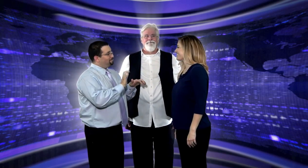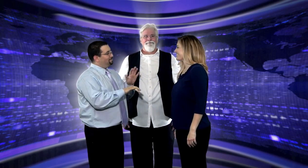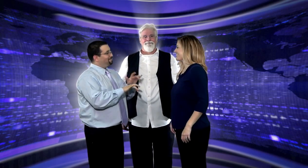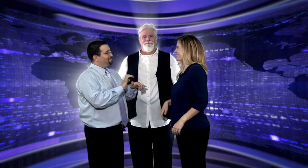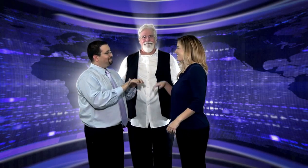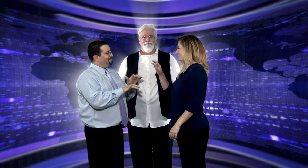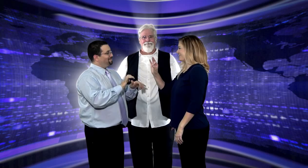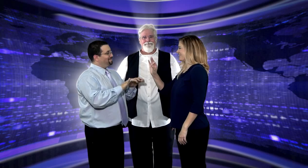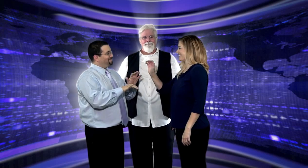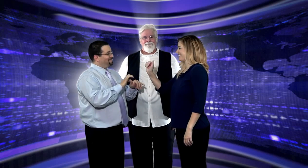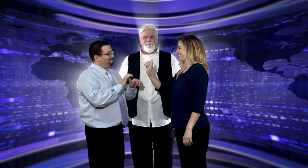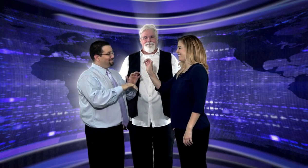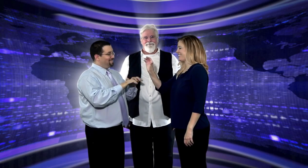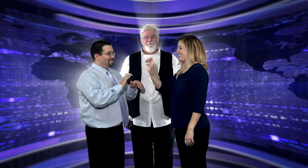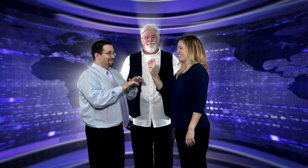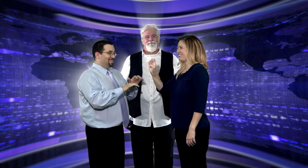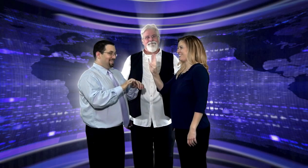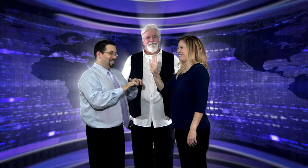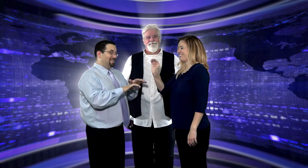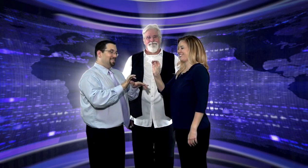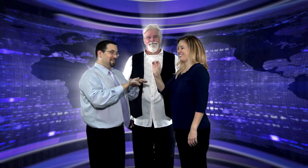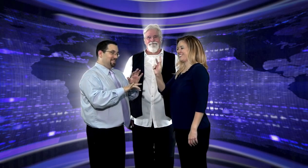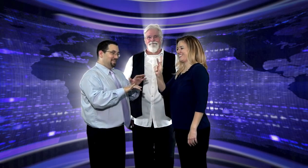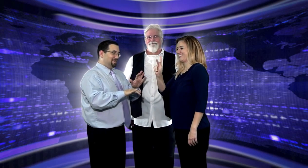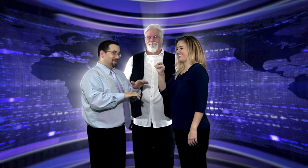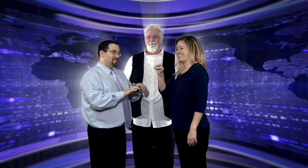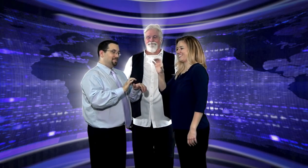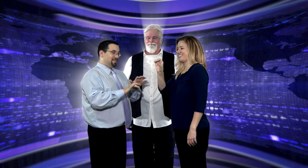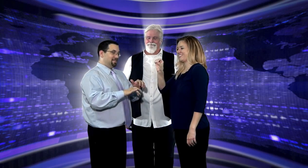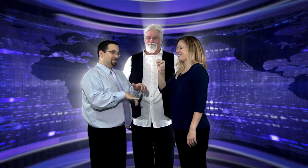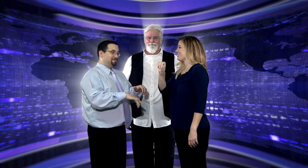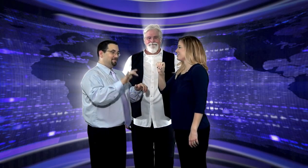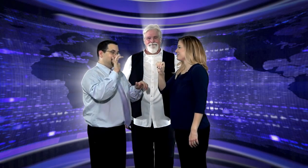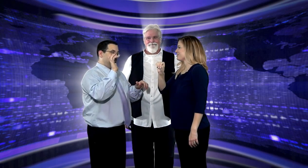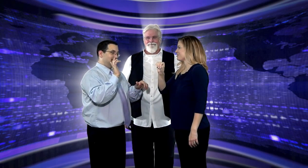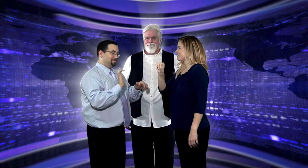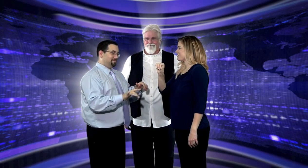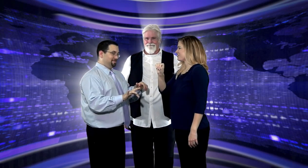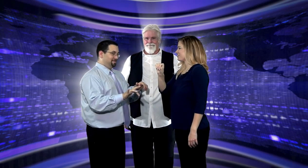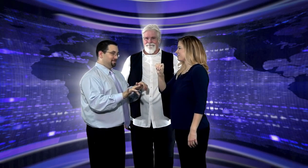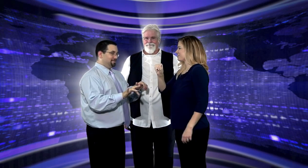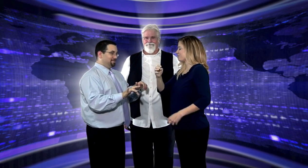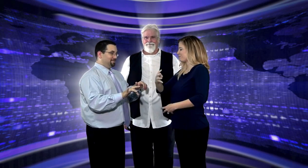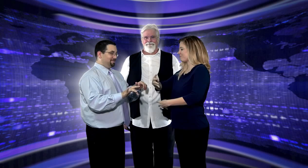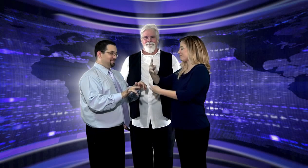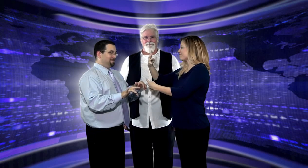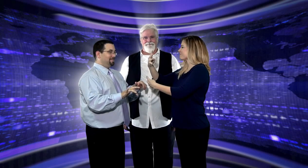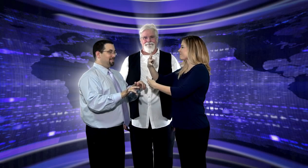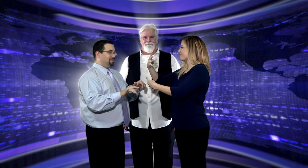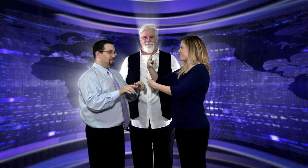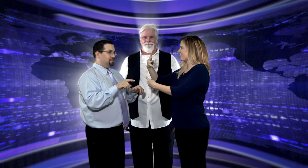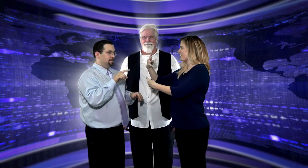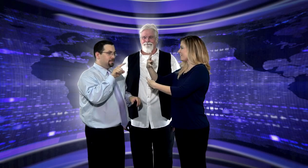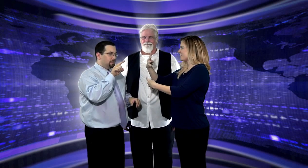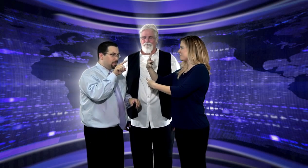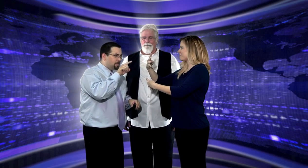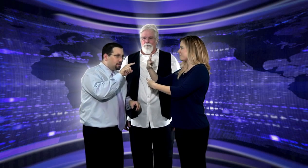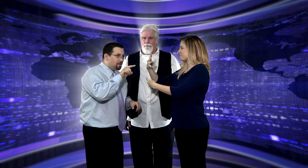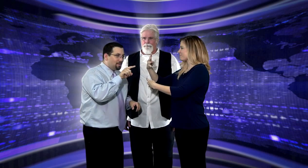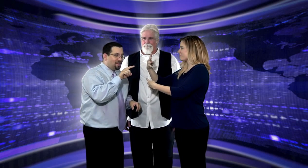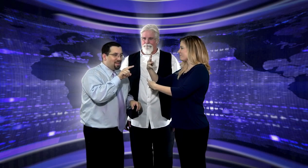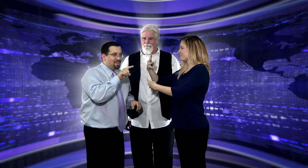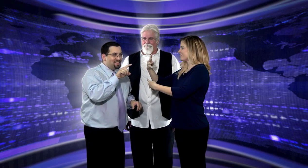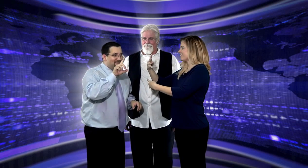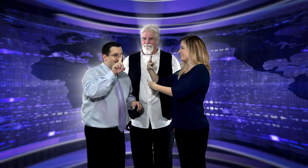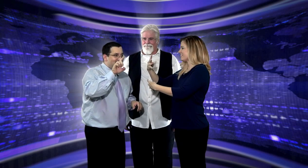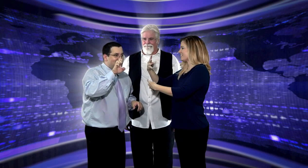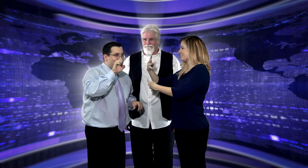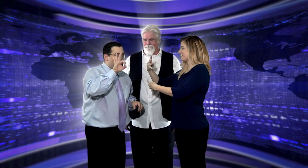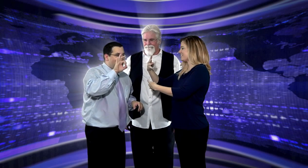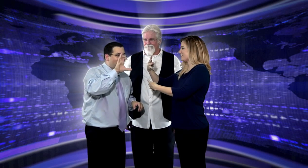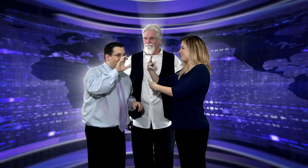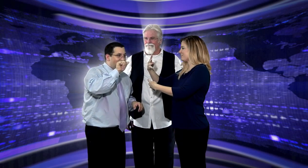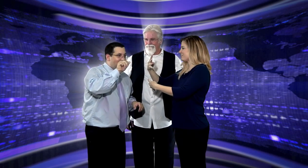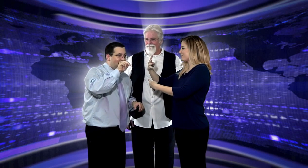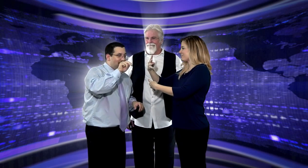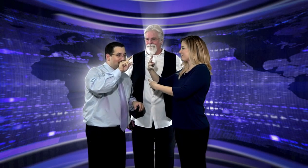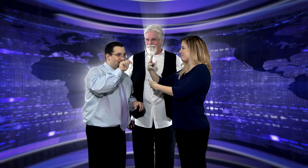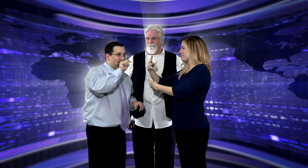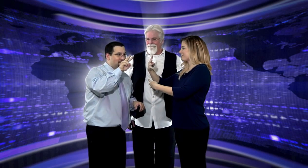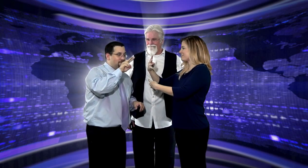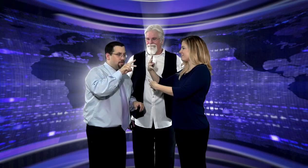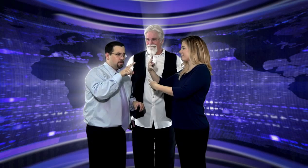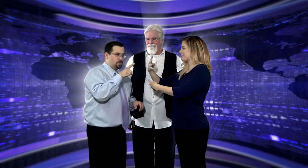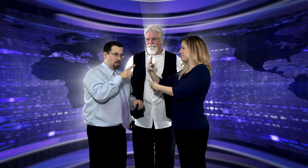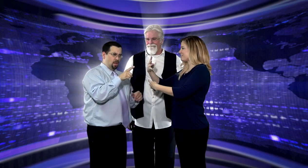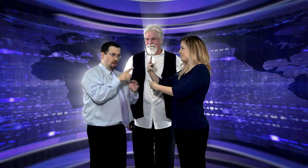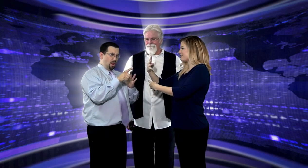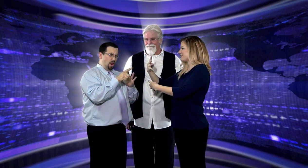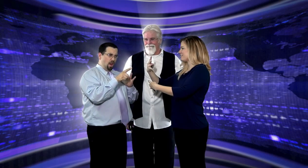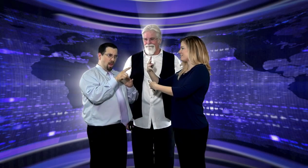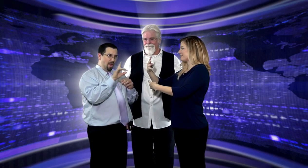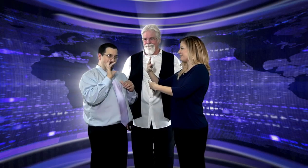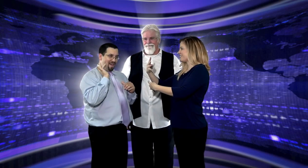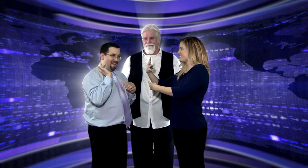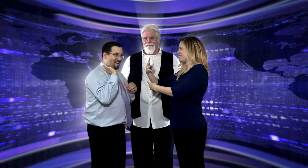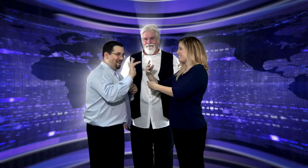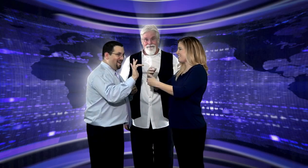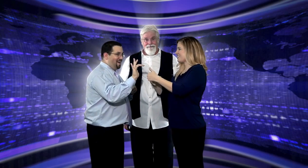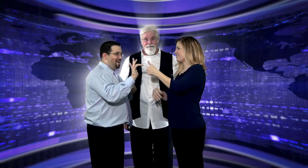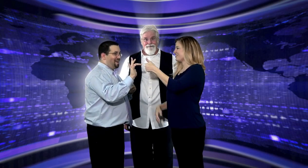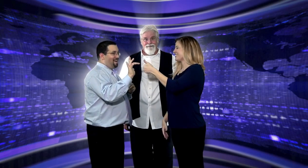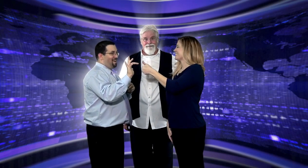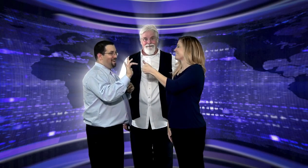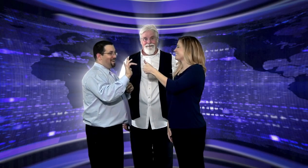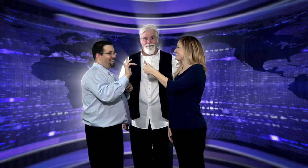look up Deaf Can TV, and tell us where you are. Don't forget to click on like if you're